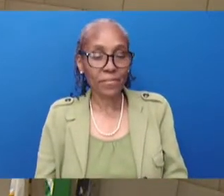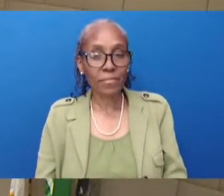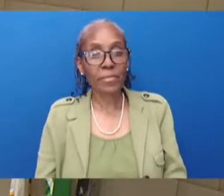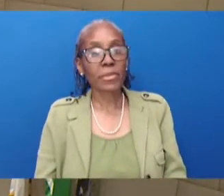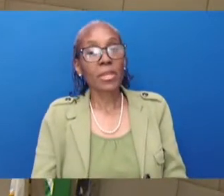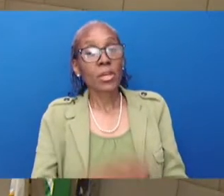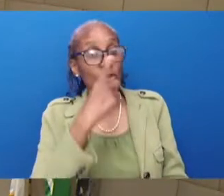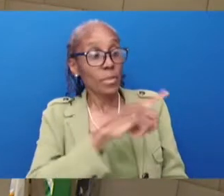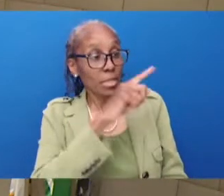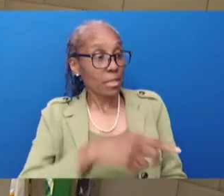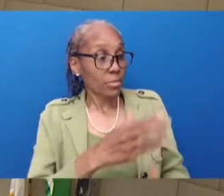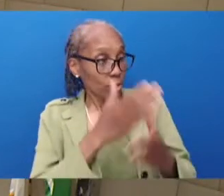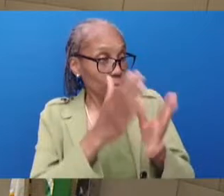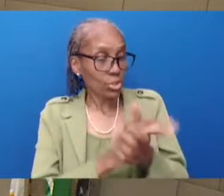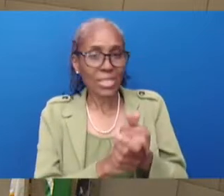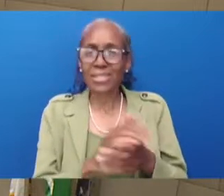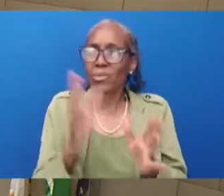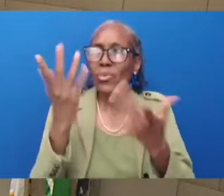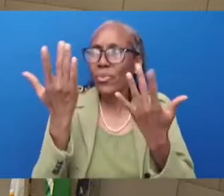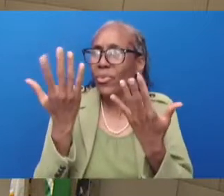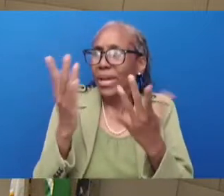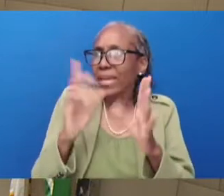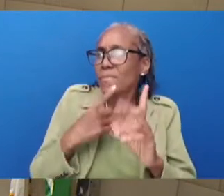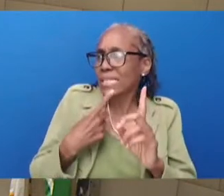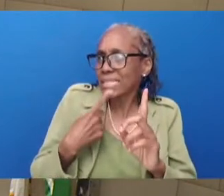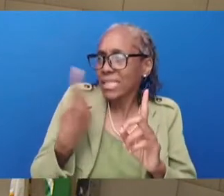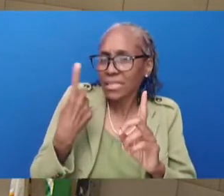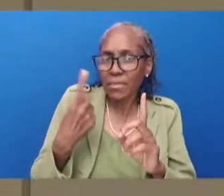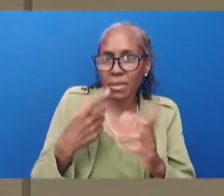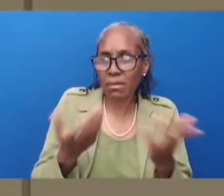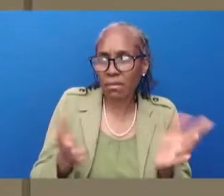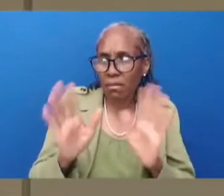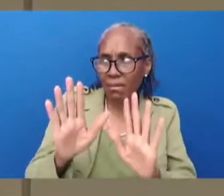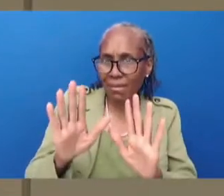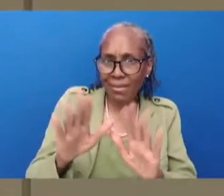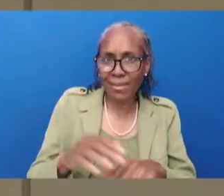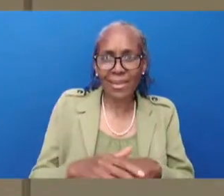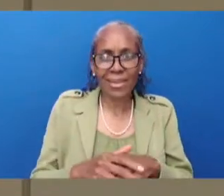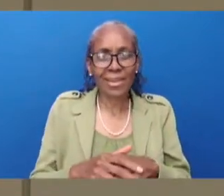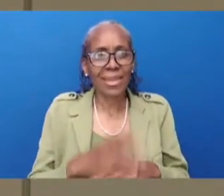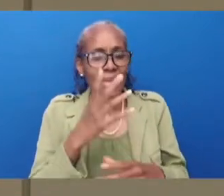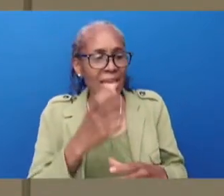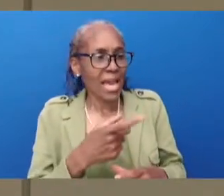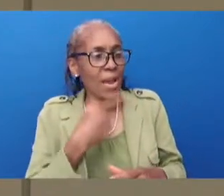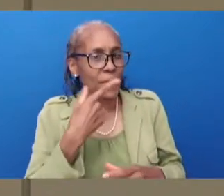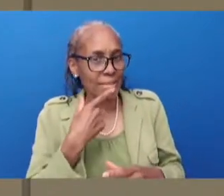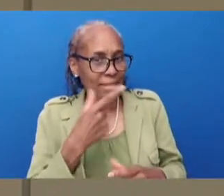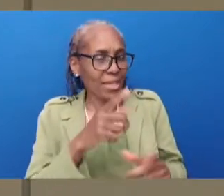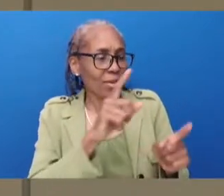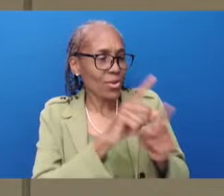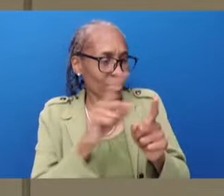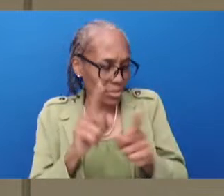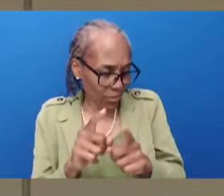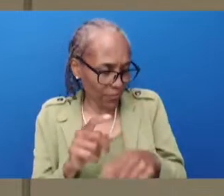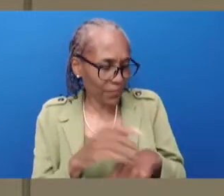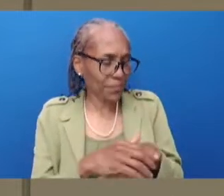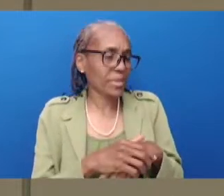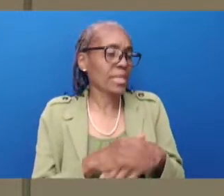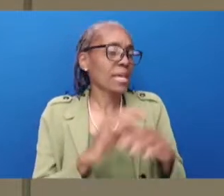MANY PEOPLE. SO THANK YOU. WILL YOU COME THROUGH SO WE CAN SHAKE YOUR HANDS.